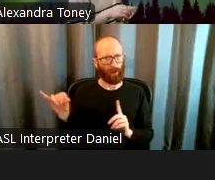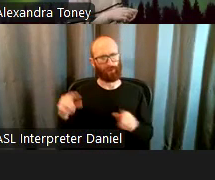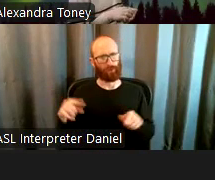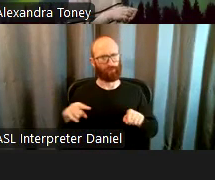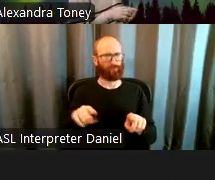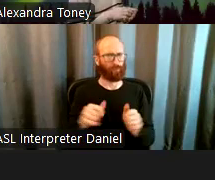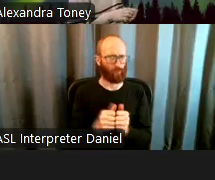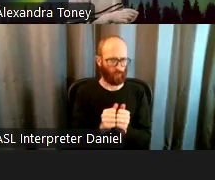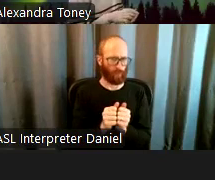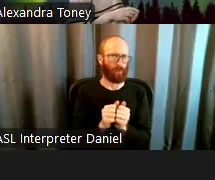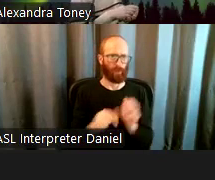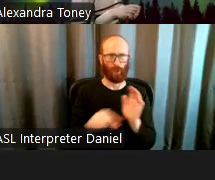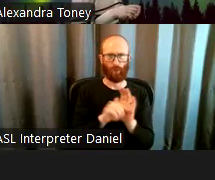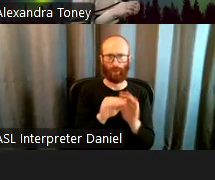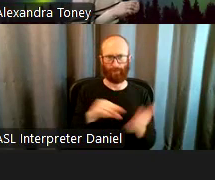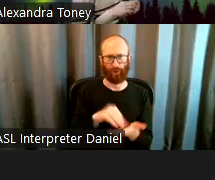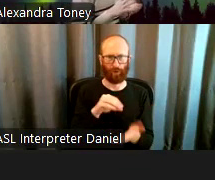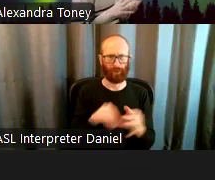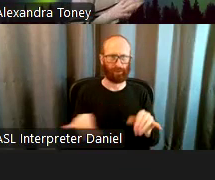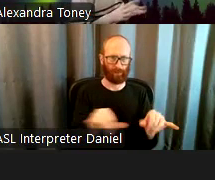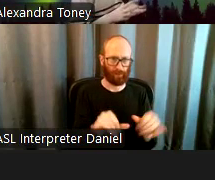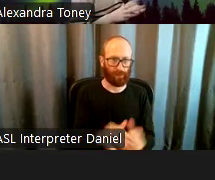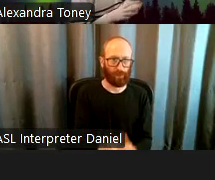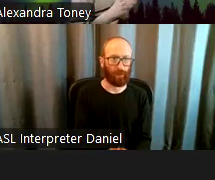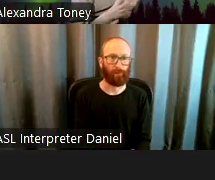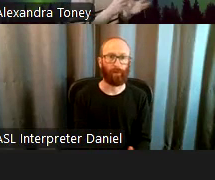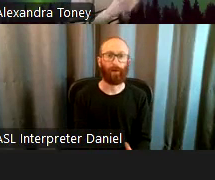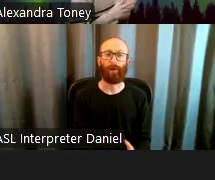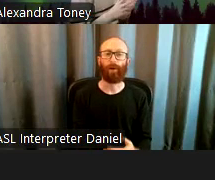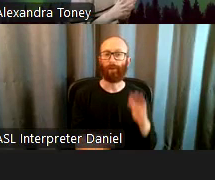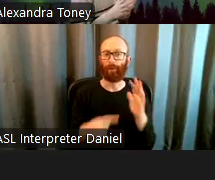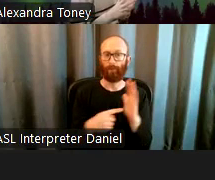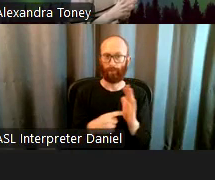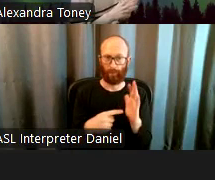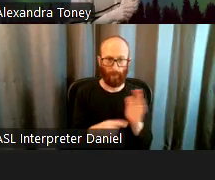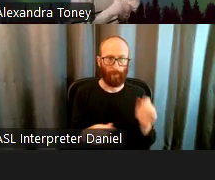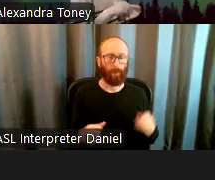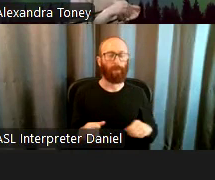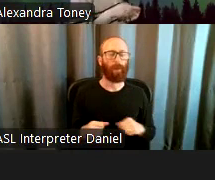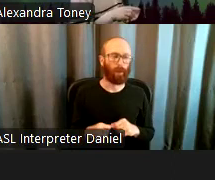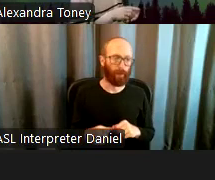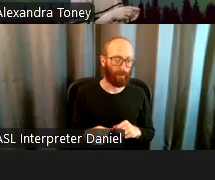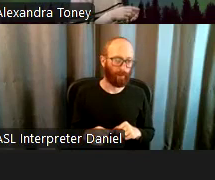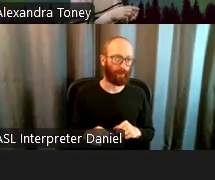that area. So as an example to kind of like put that into context, the only way to earn